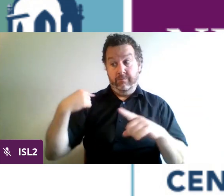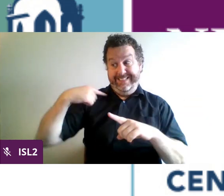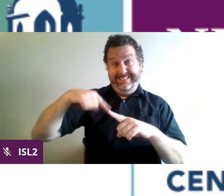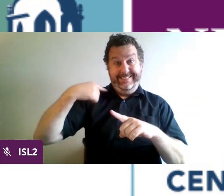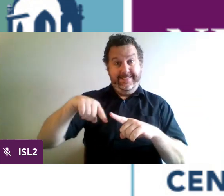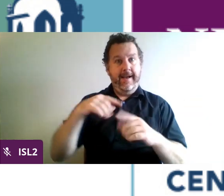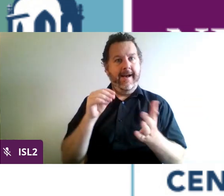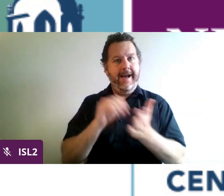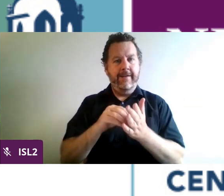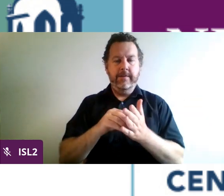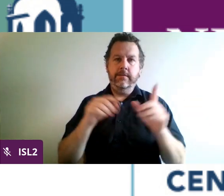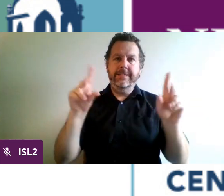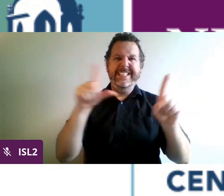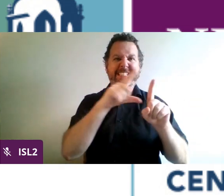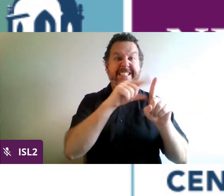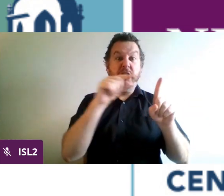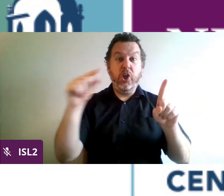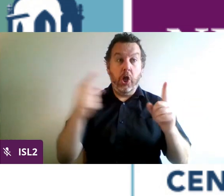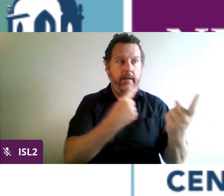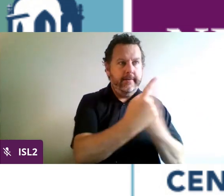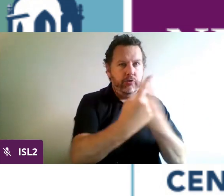distance consumption,